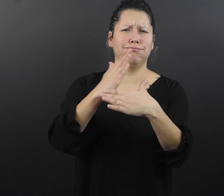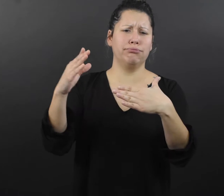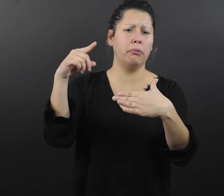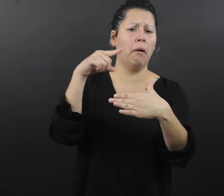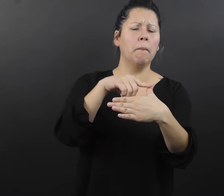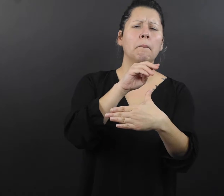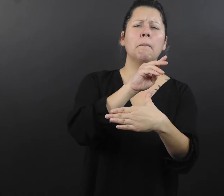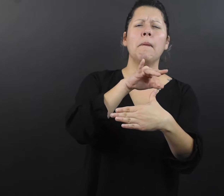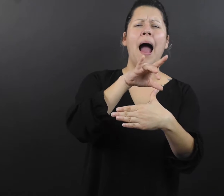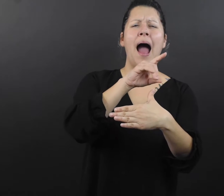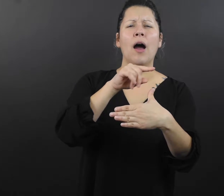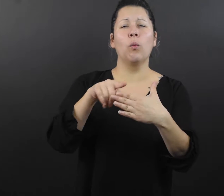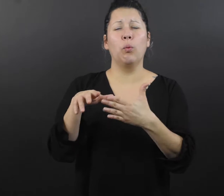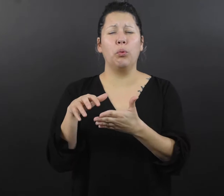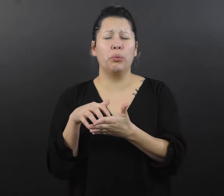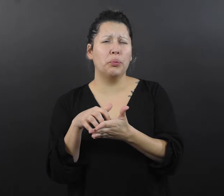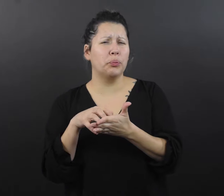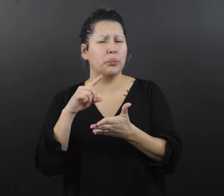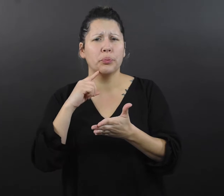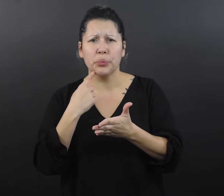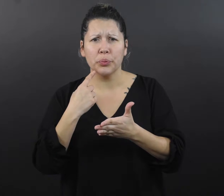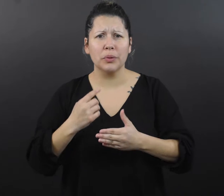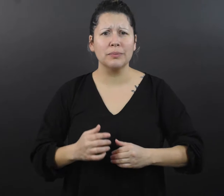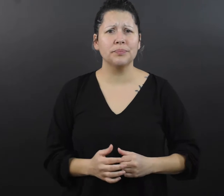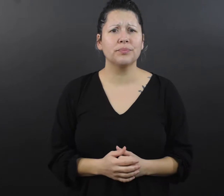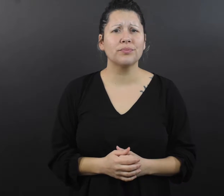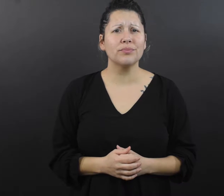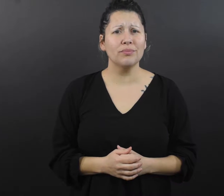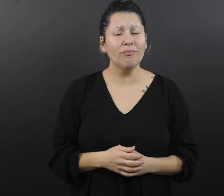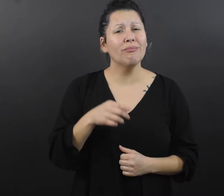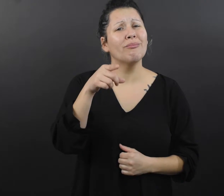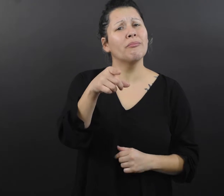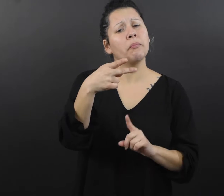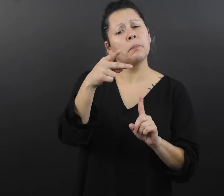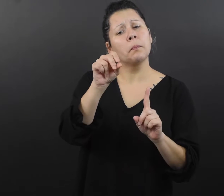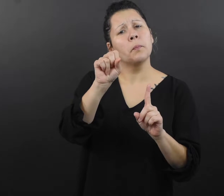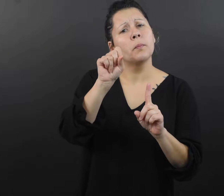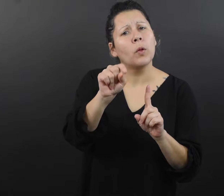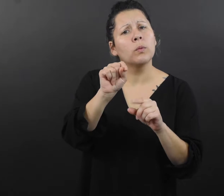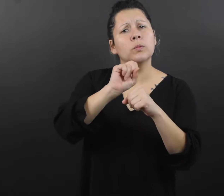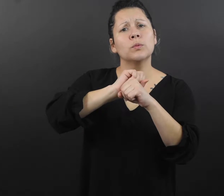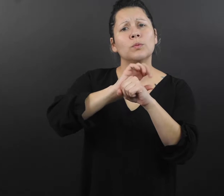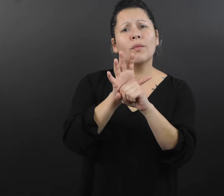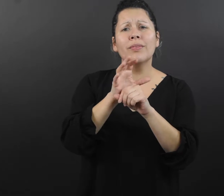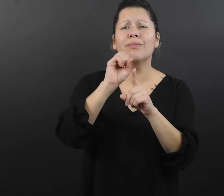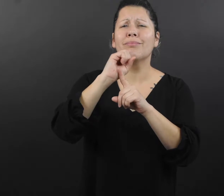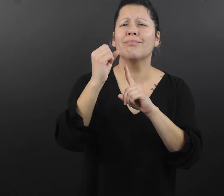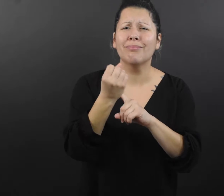debilitating. Post-COVID conditions are also called long COVID,